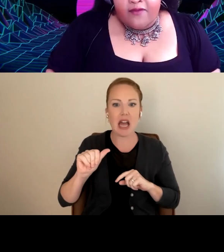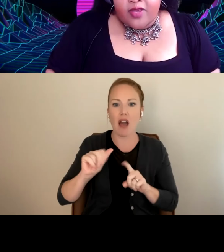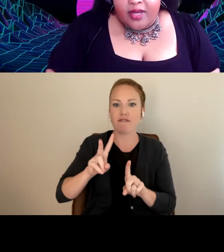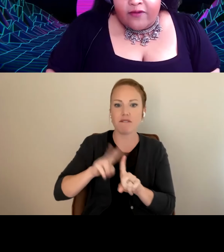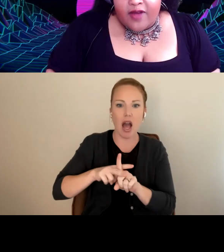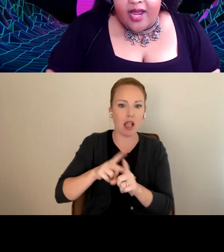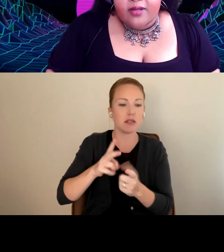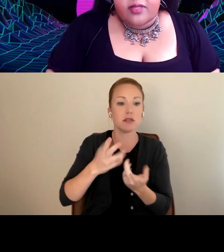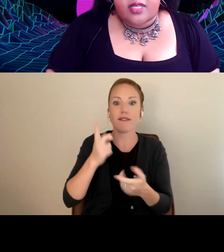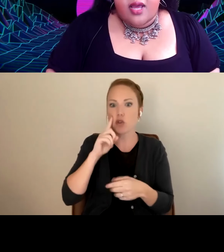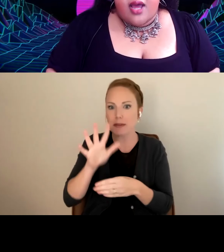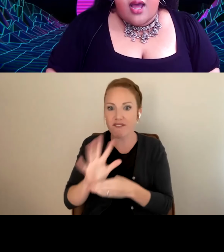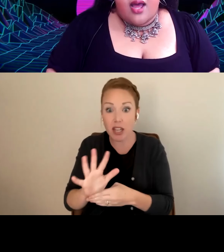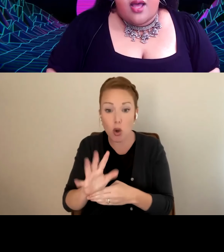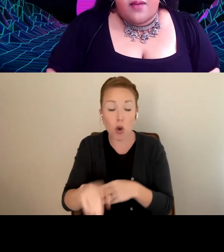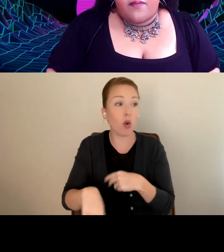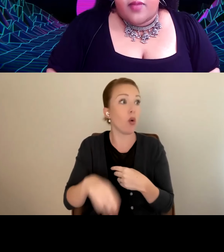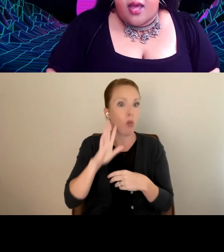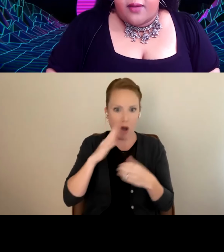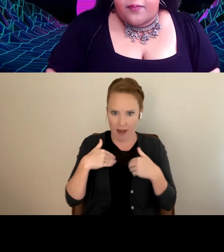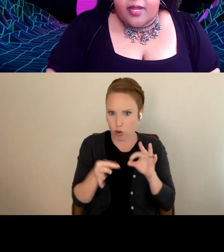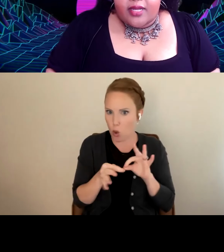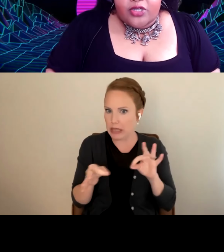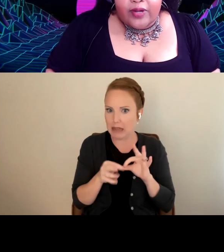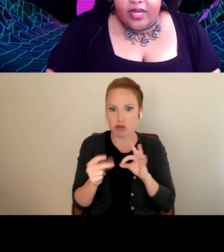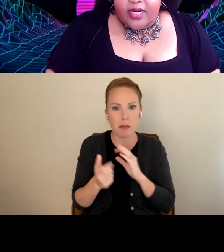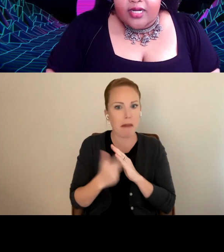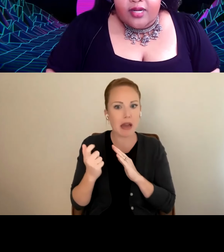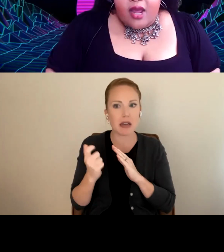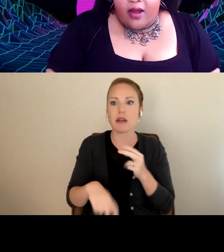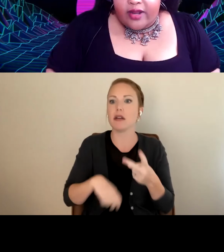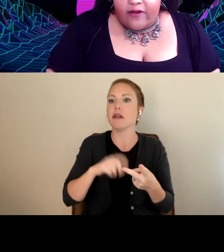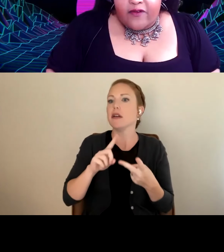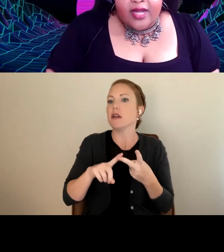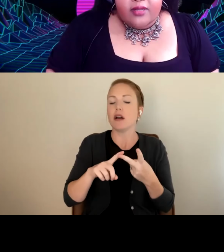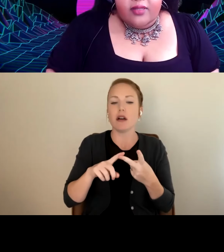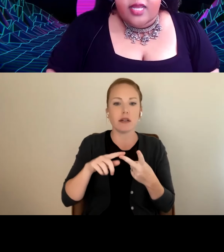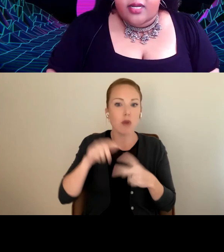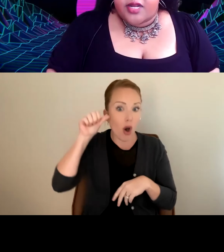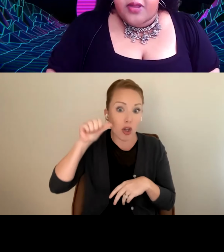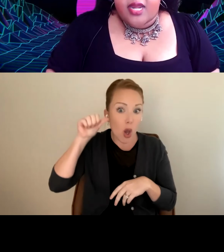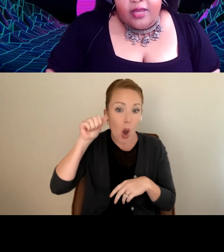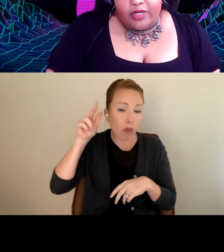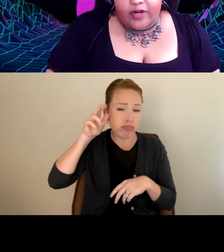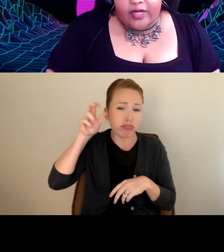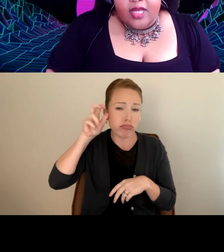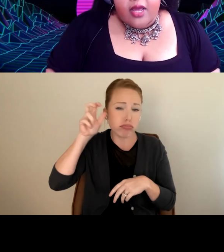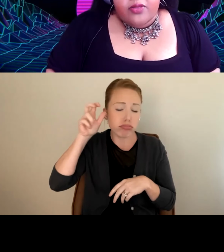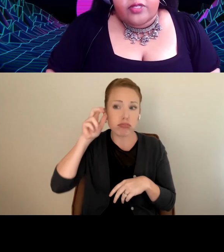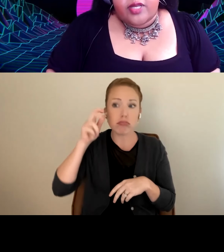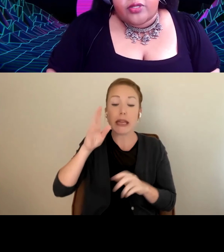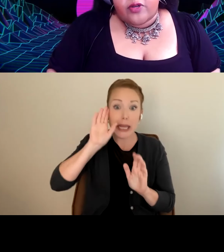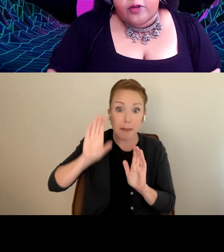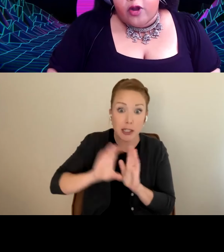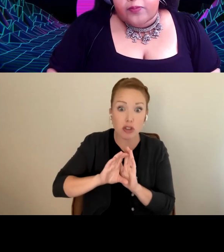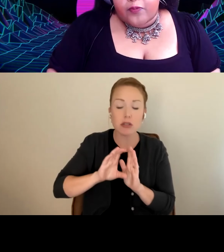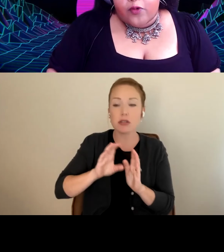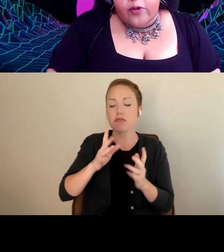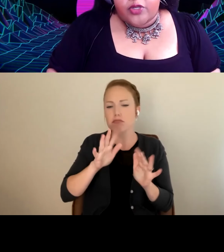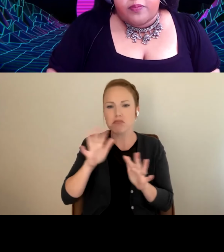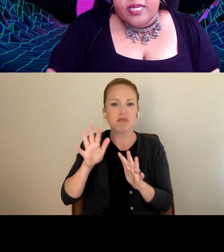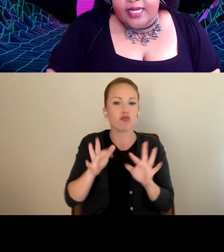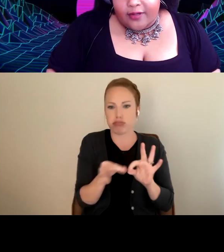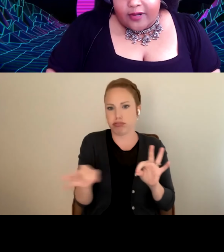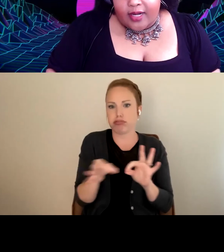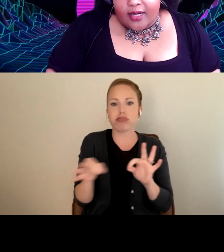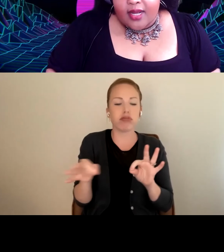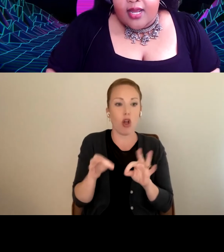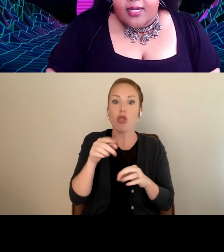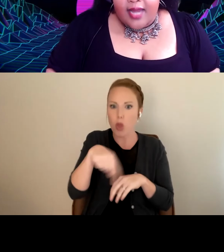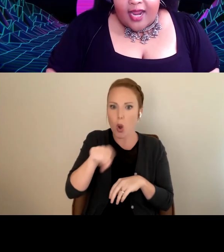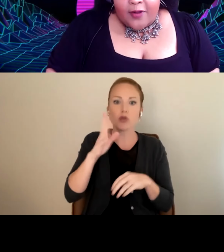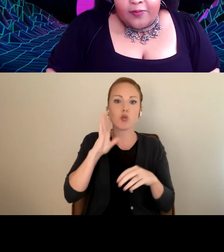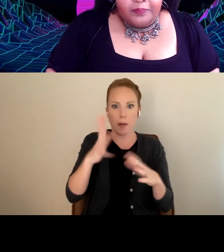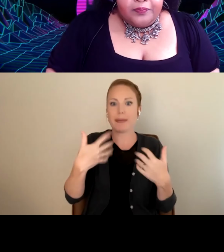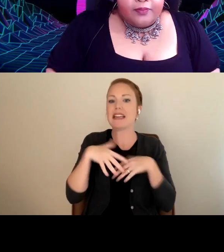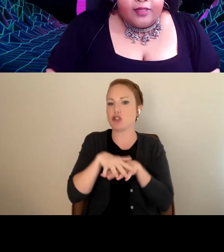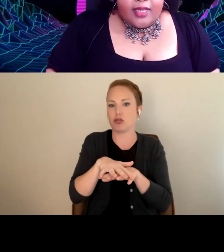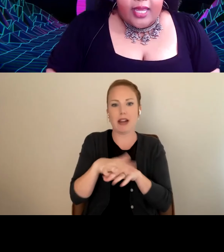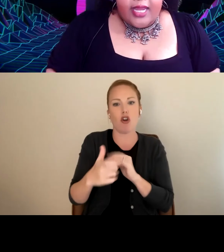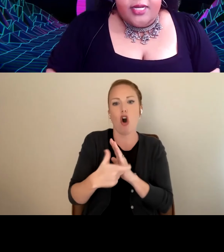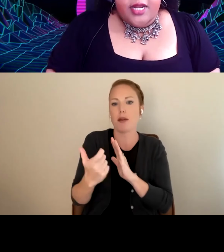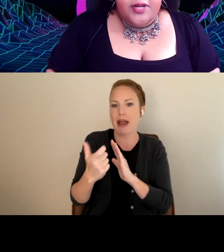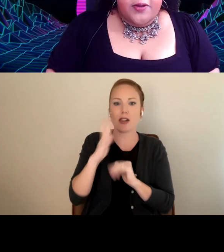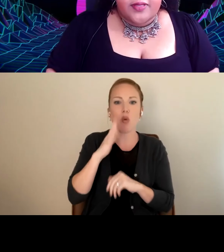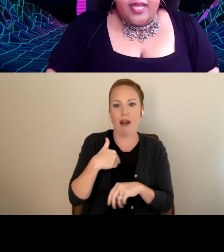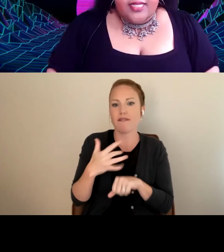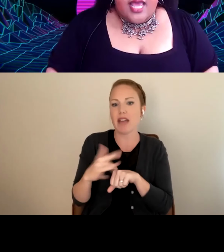video files, audio files, and image files. Those things are going to be integrated. Now, know that